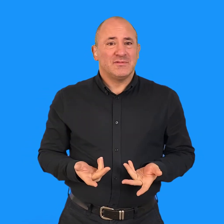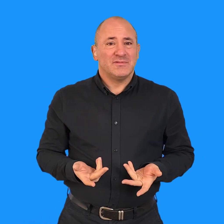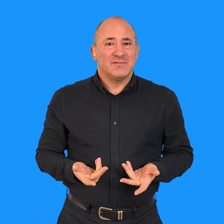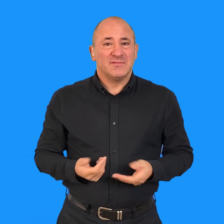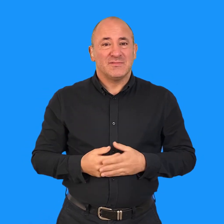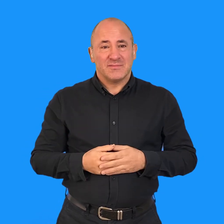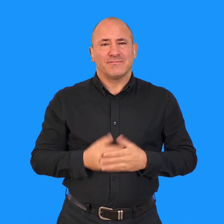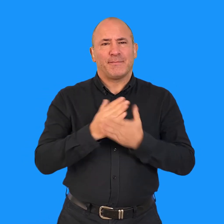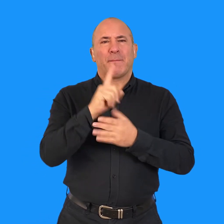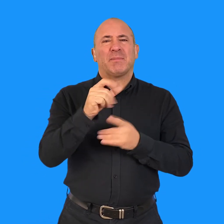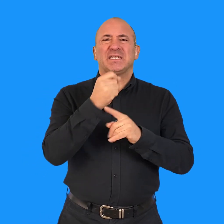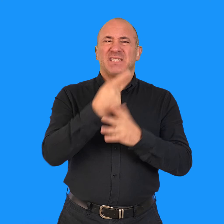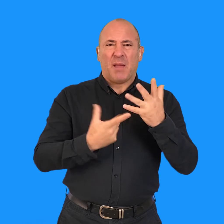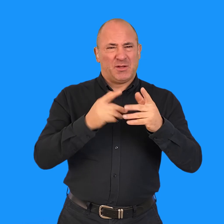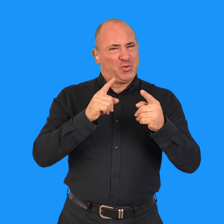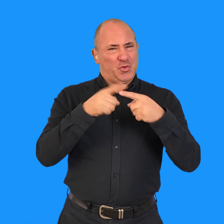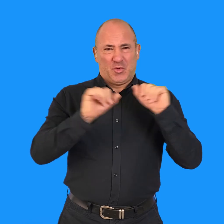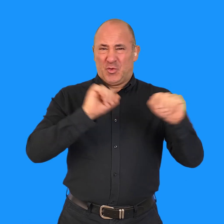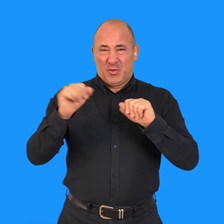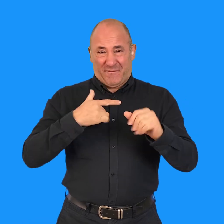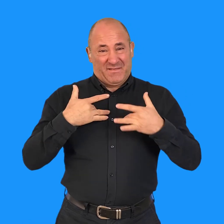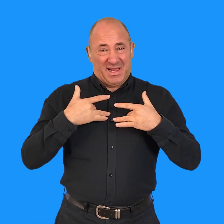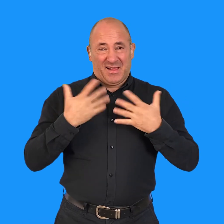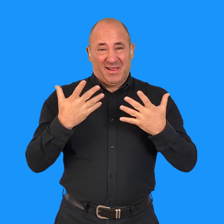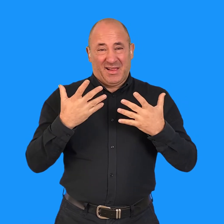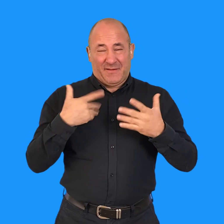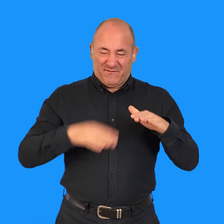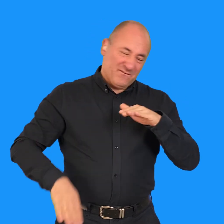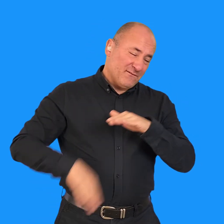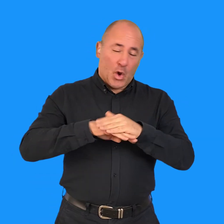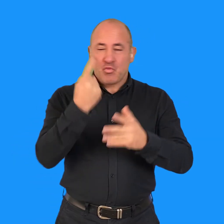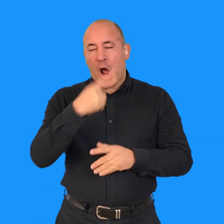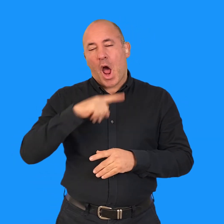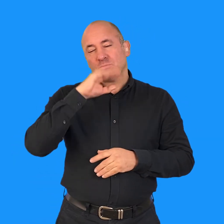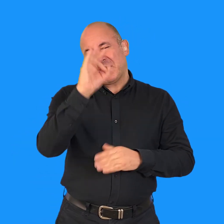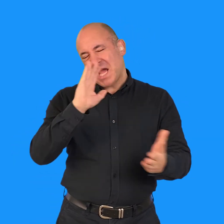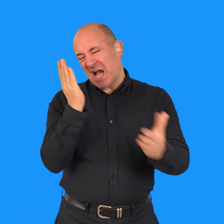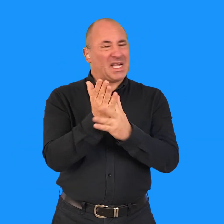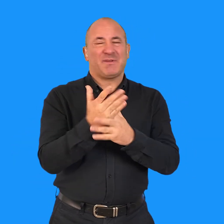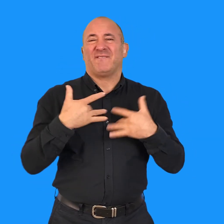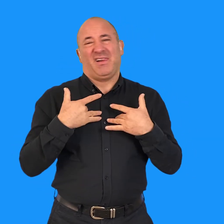to be fully accessible. We can only keep striving to better ourselves